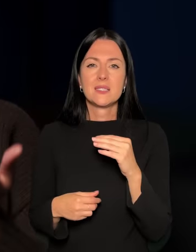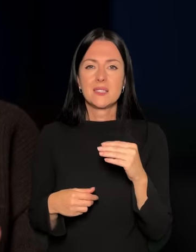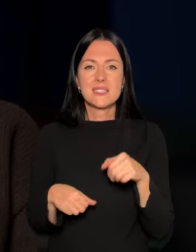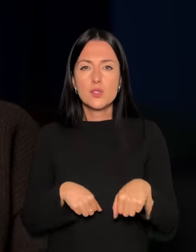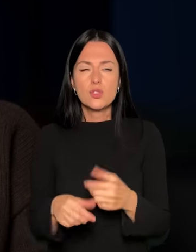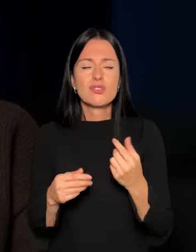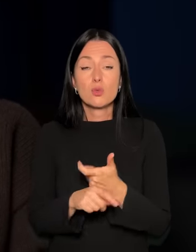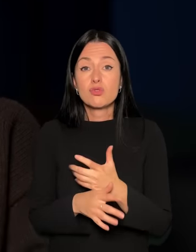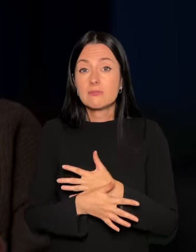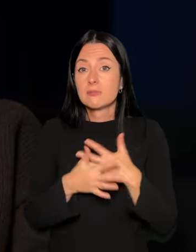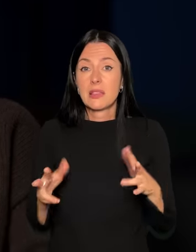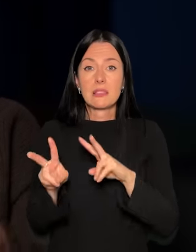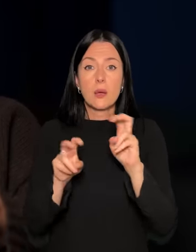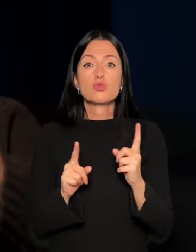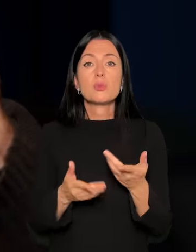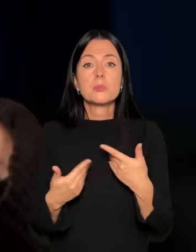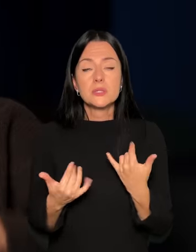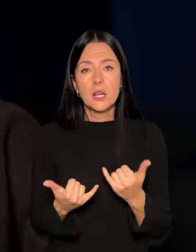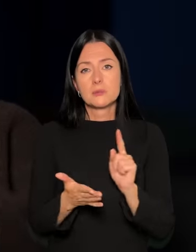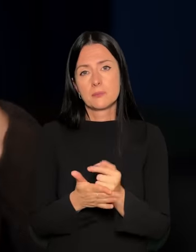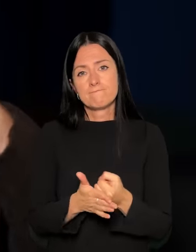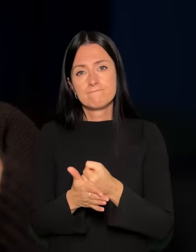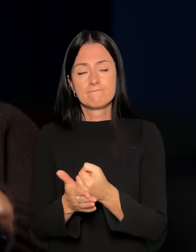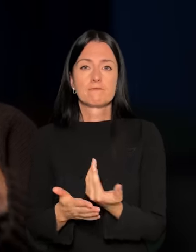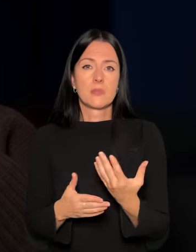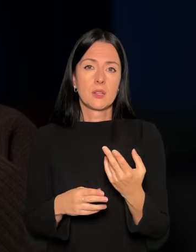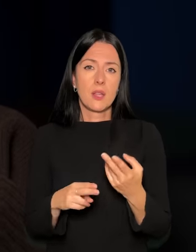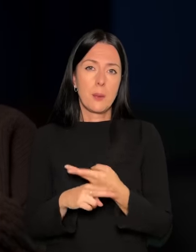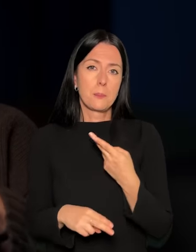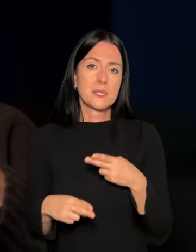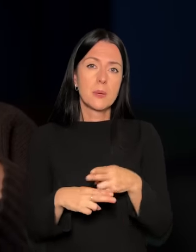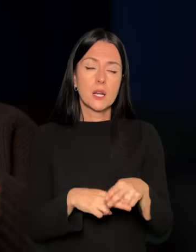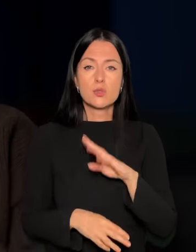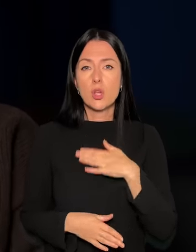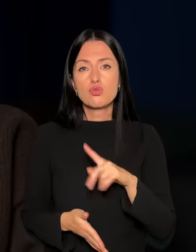there is also a much broader issue of why we need to achieve the accessibility of our city,